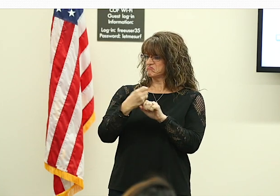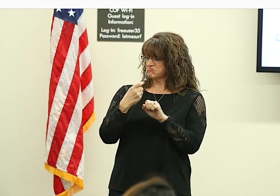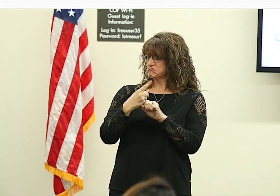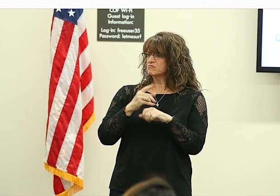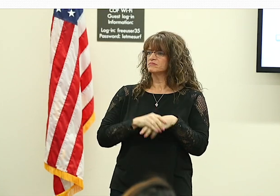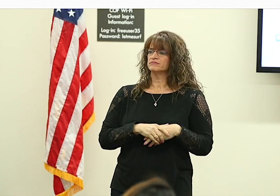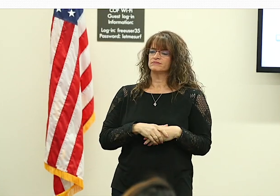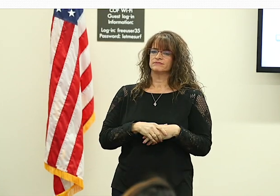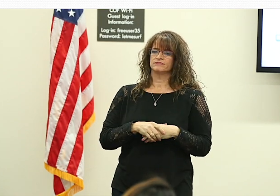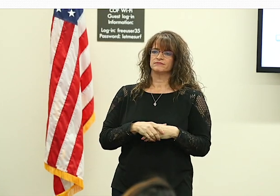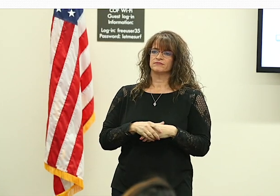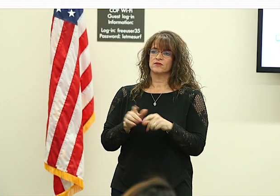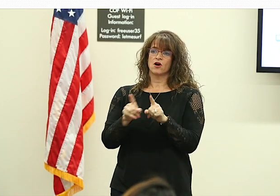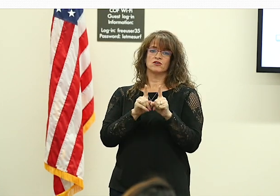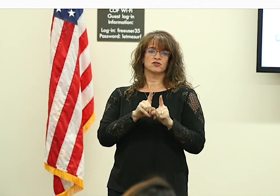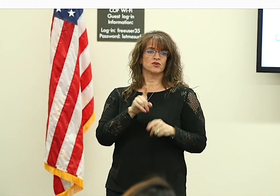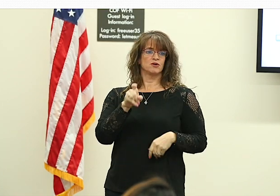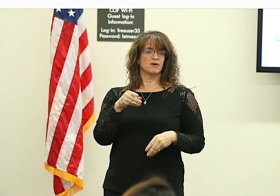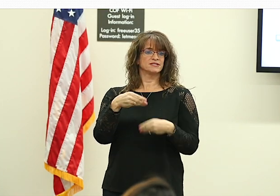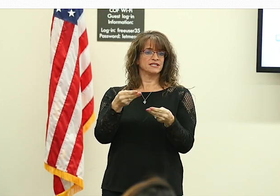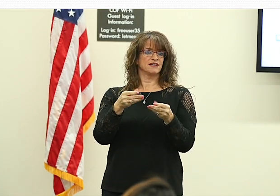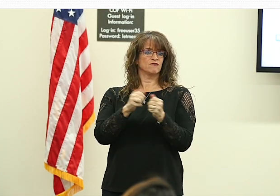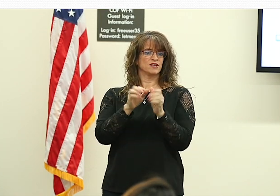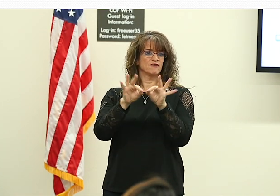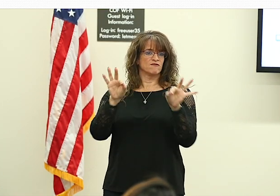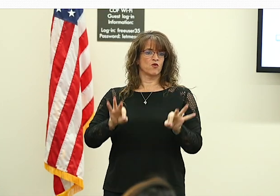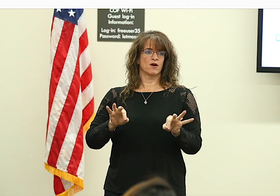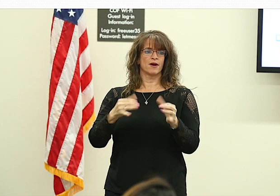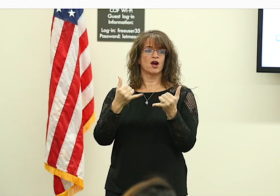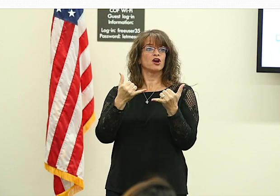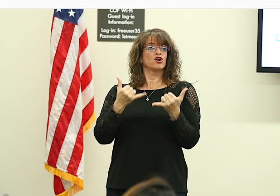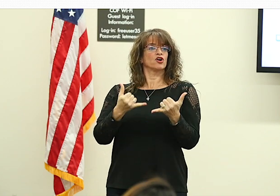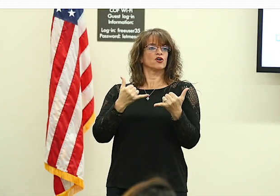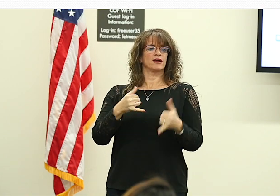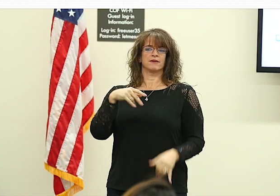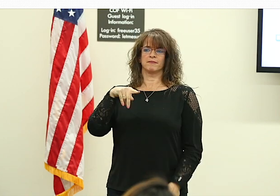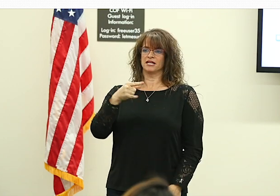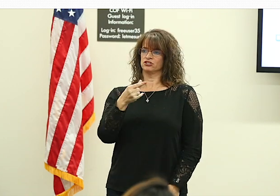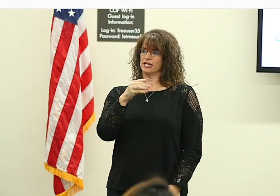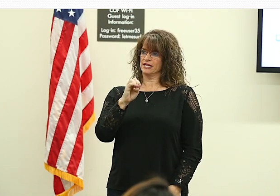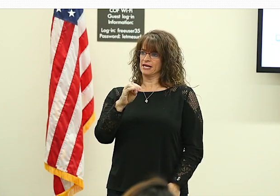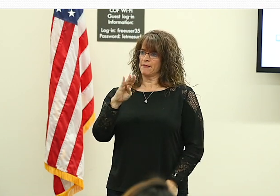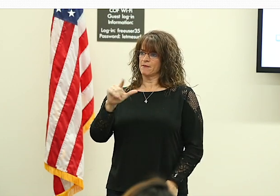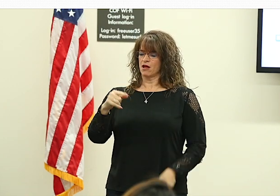And you also have to provide with that form a current PG&E bill, that shows your name and the property address,